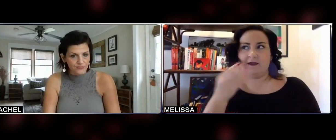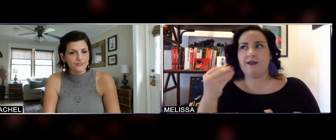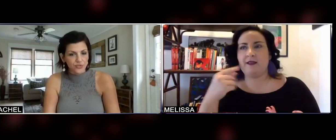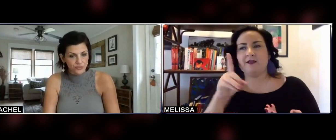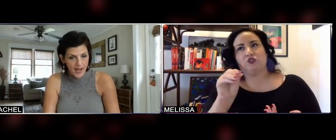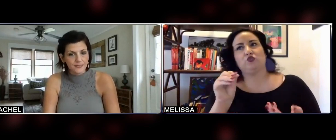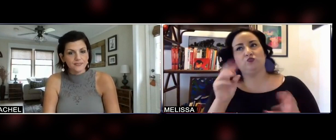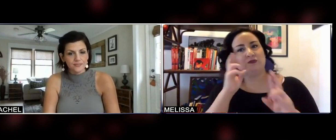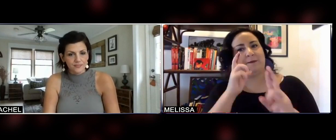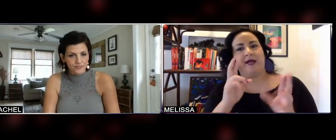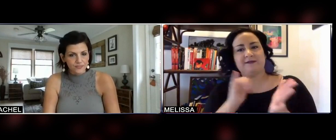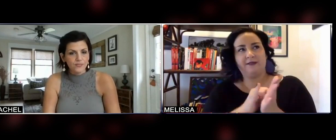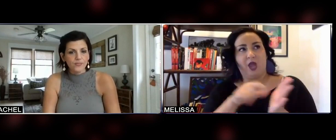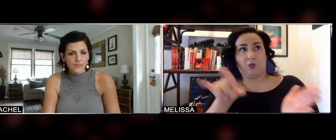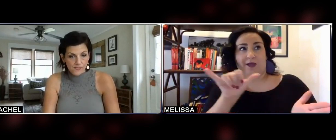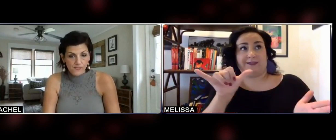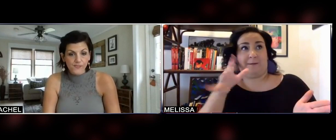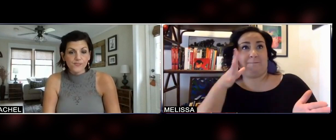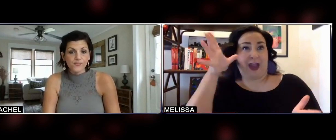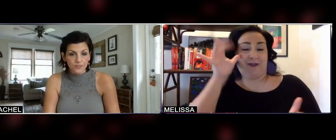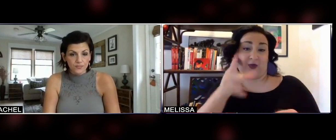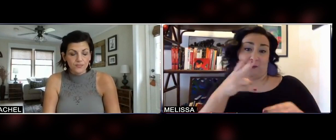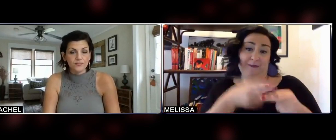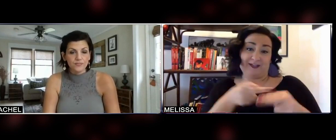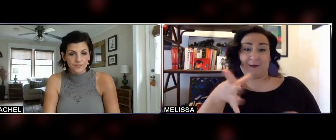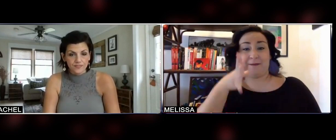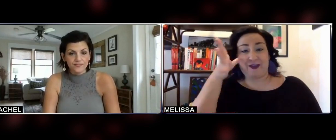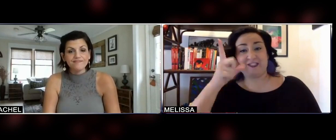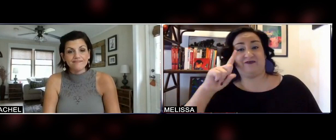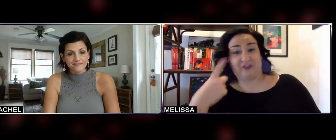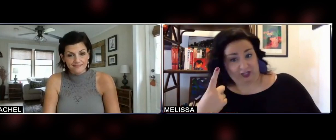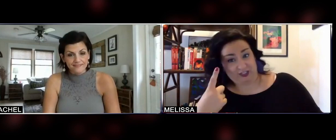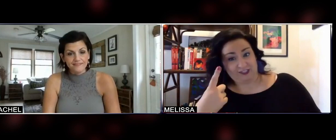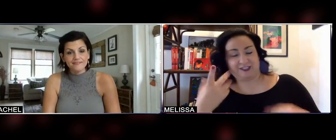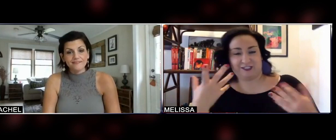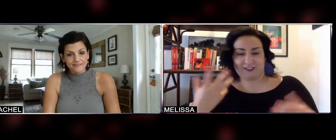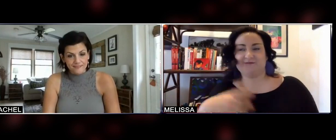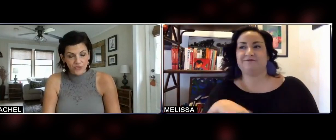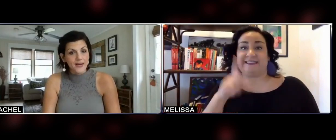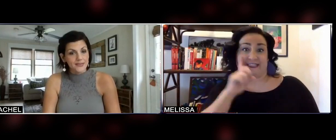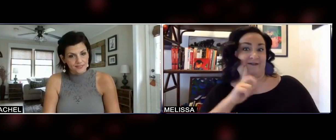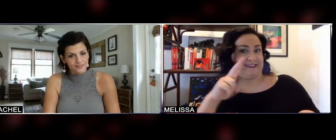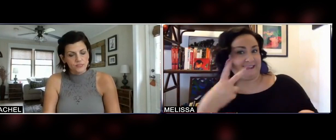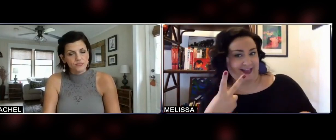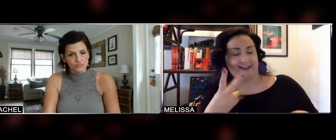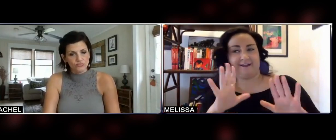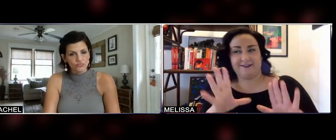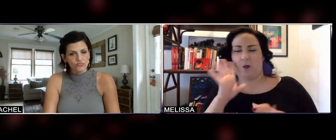and I do respect that you are a parent first then deaf second.